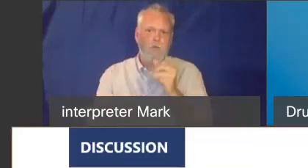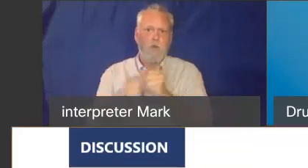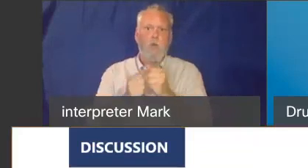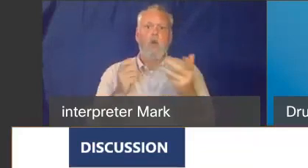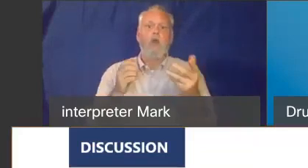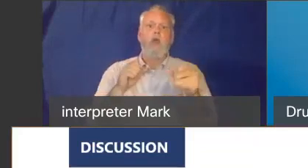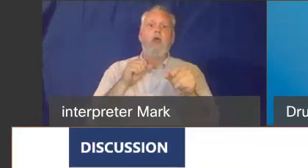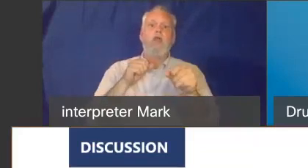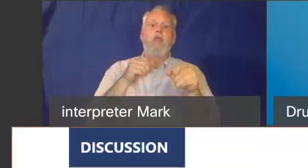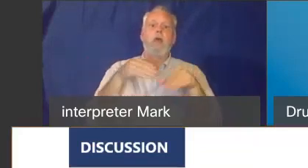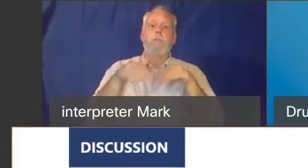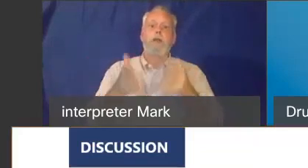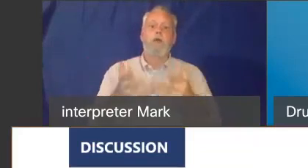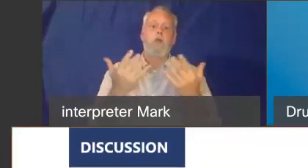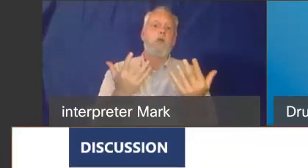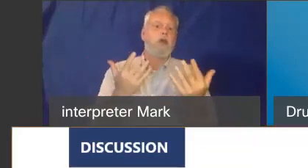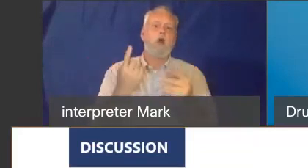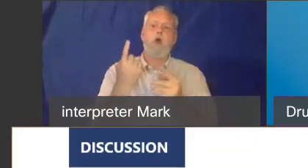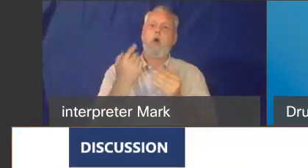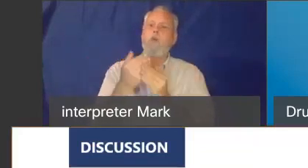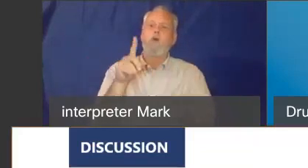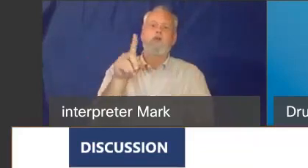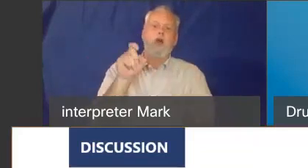Uh, waiting 100, almost 120 seconds. It's a full 2 minutes.